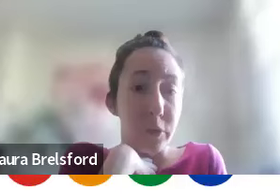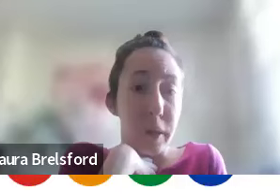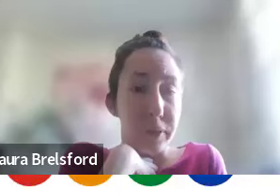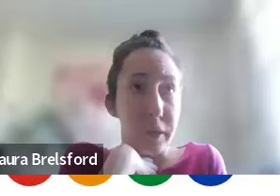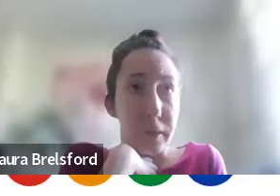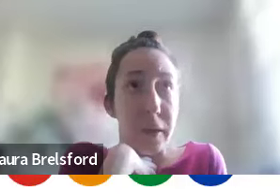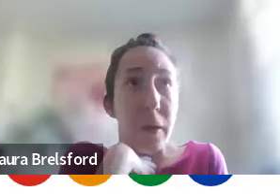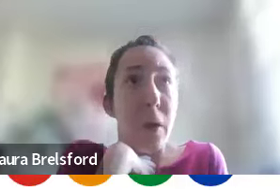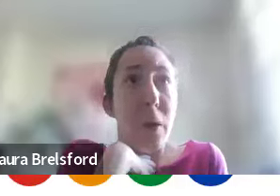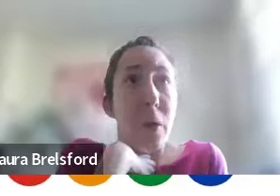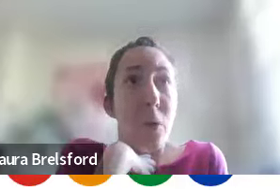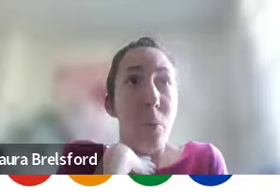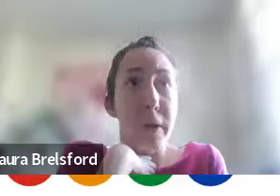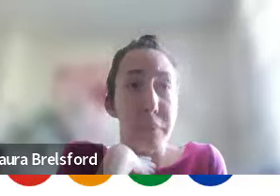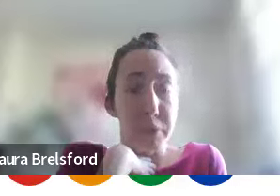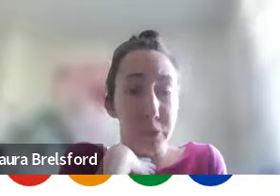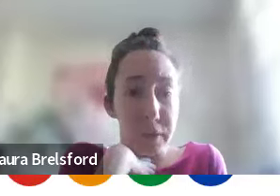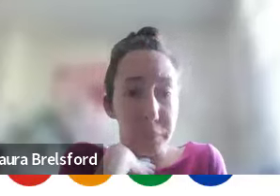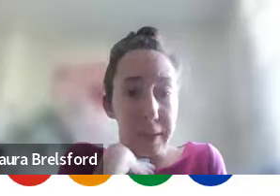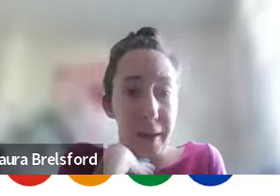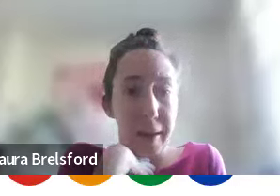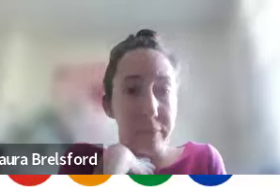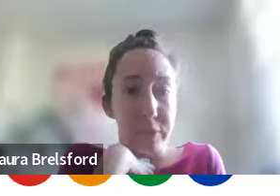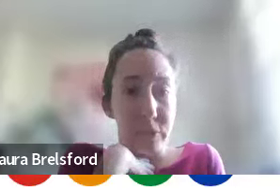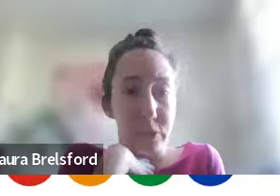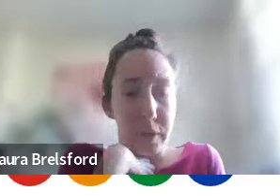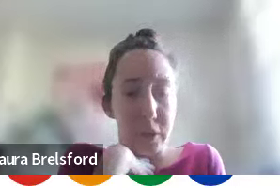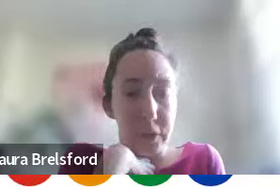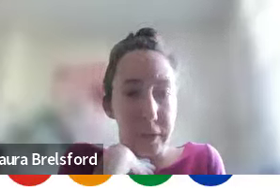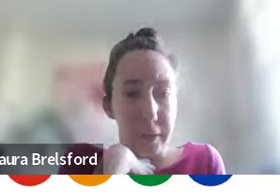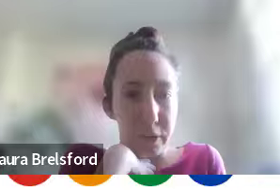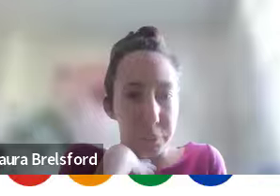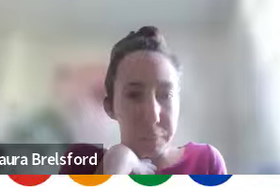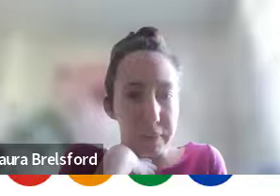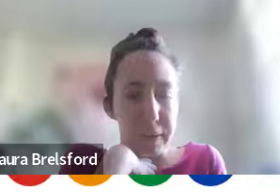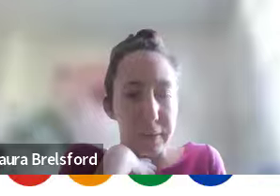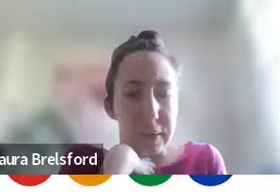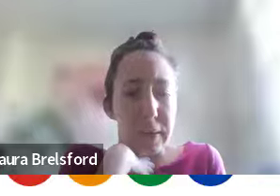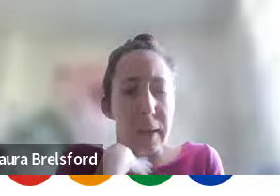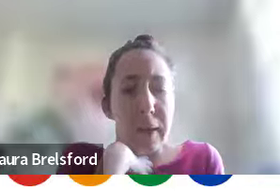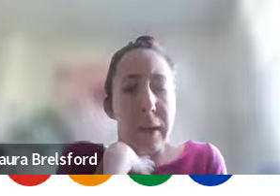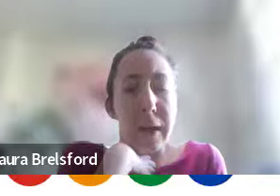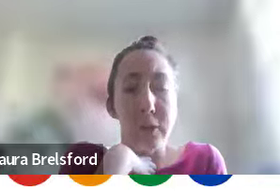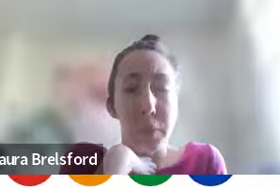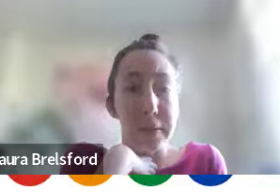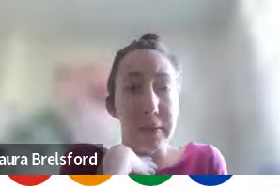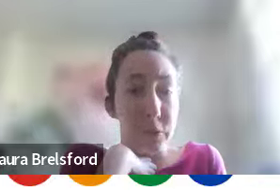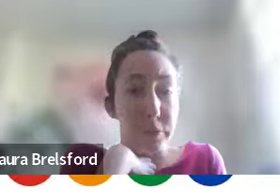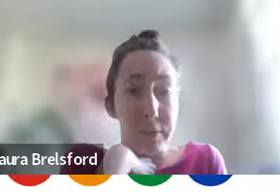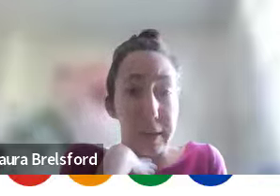HAPPEN IN THE NEAR TERM. I AGREE WITH YOU, I THINK ONE OPPORTUNITY WE HAVE IS TO TAKE A